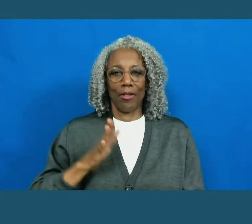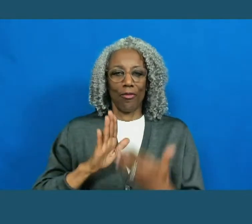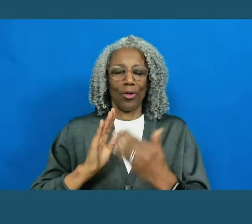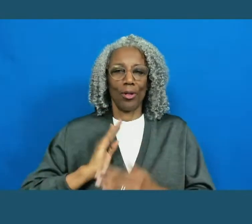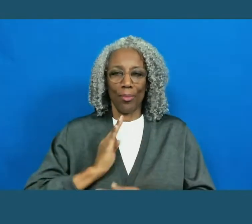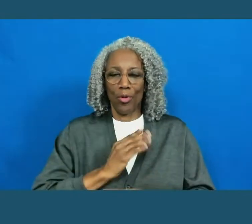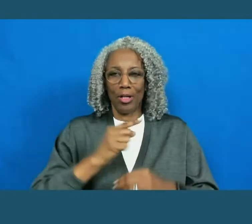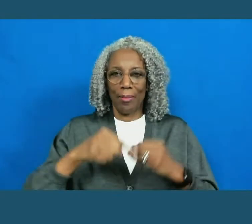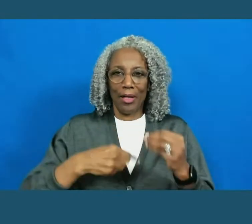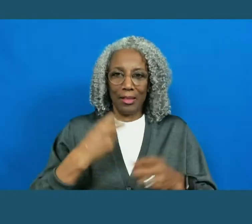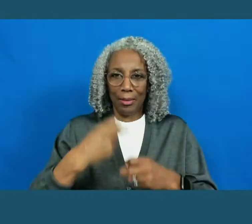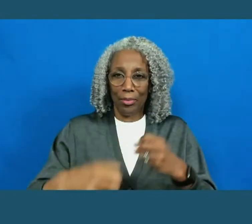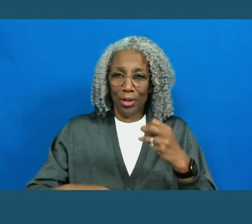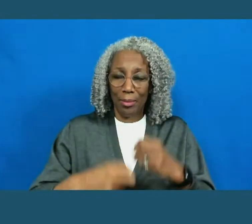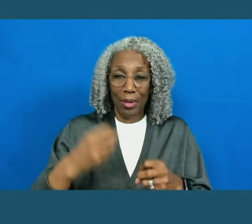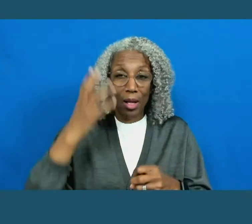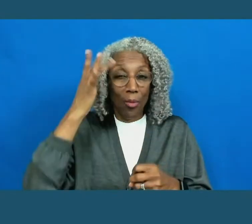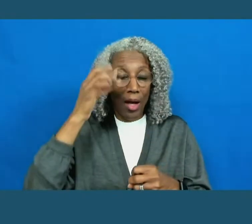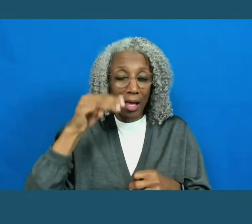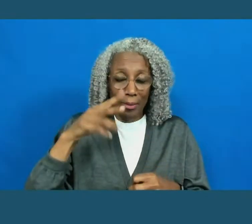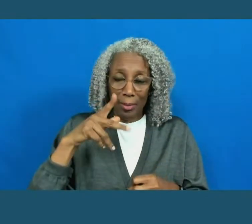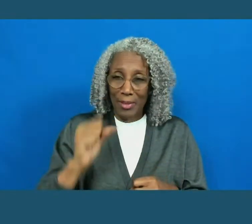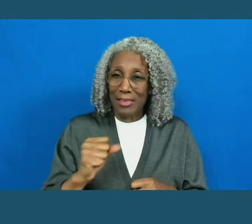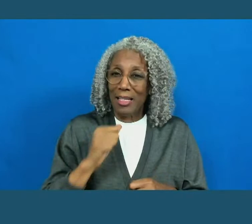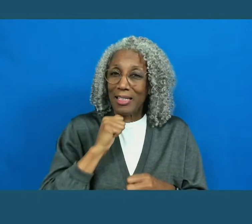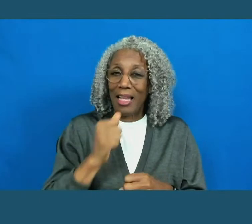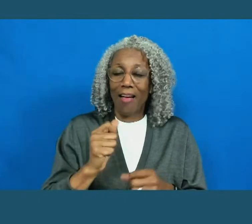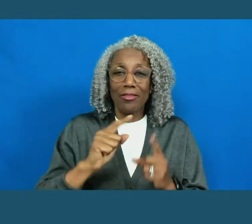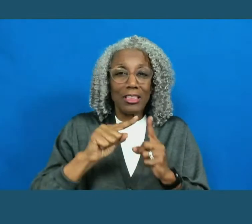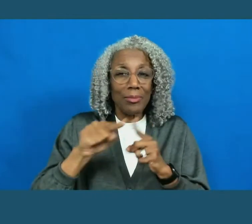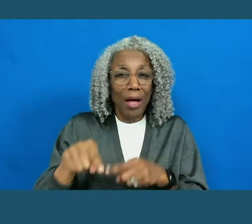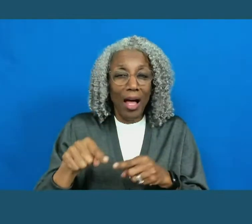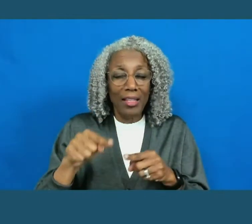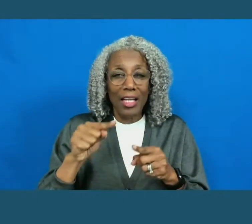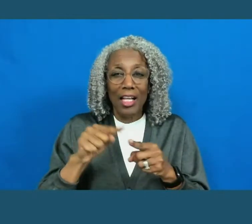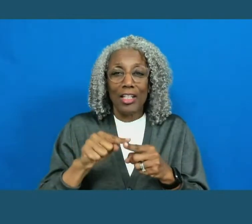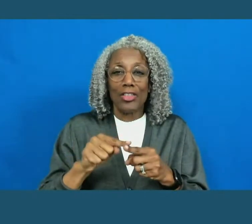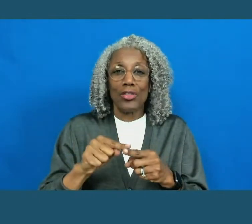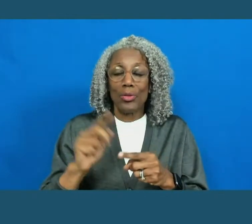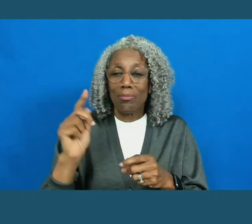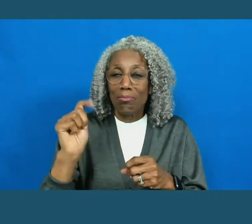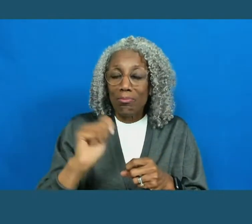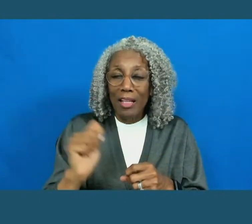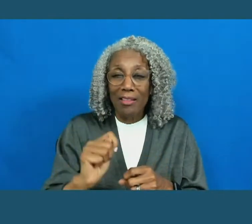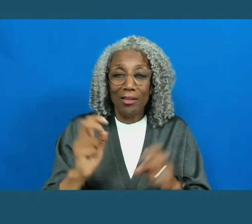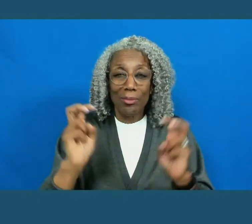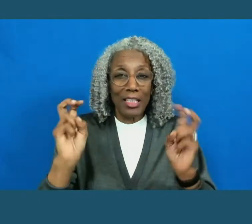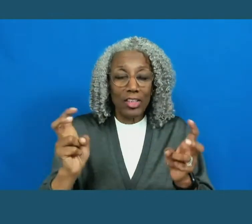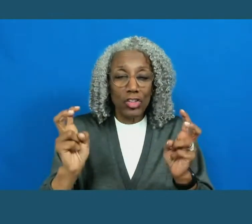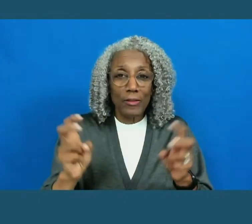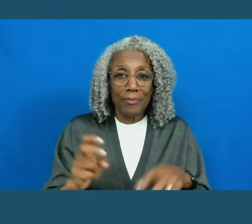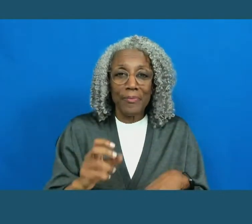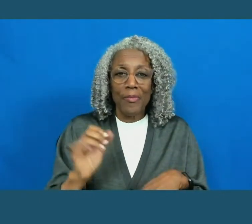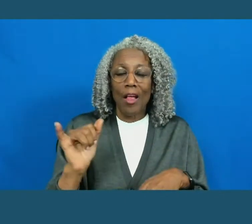glaring problem. Why has an M.C.P.S. put out a clear short term and long term response to